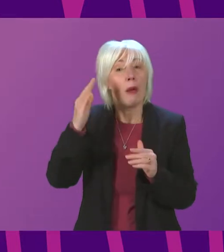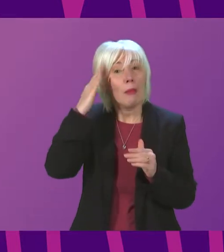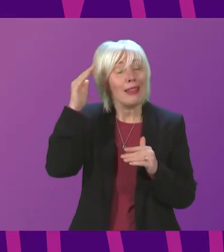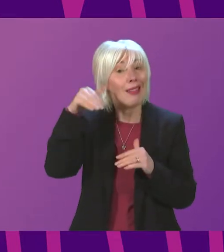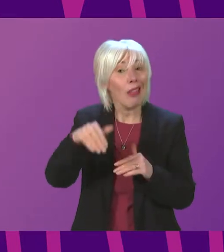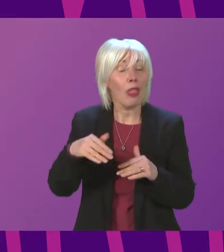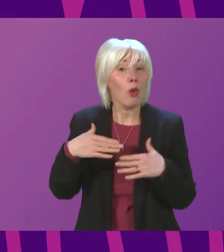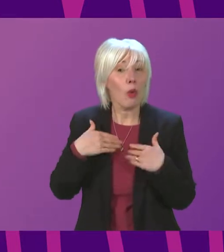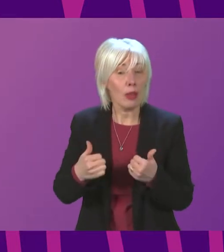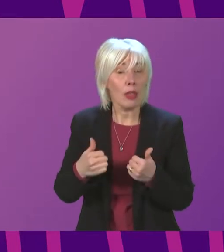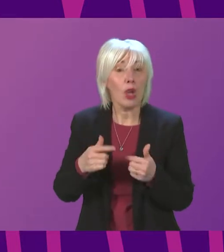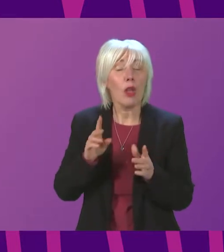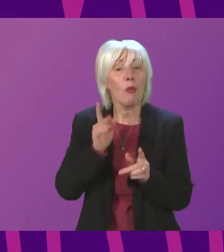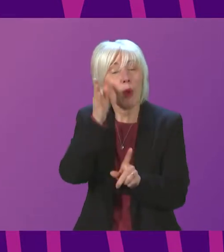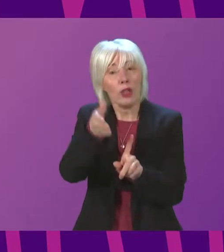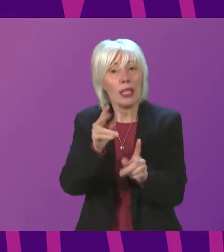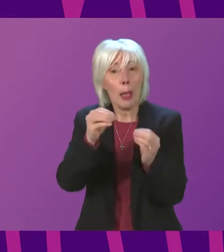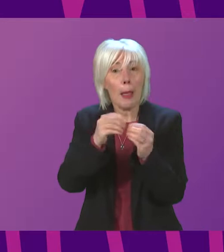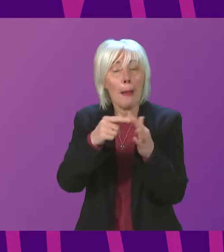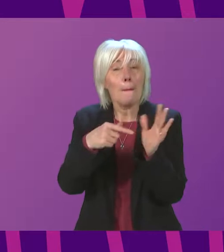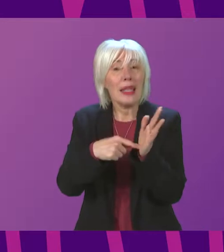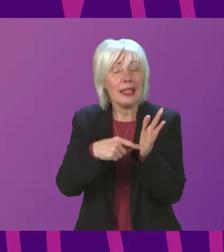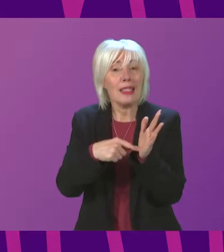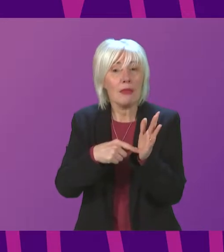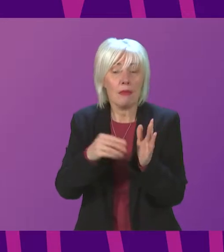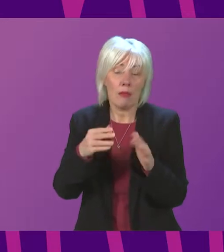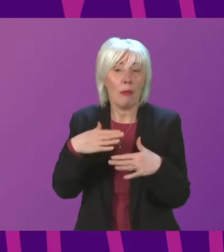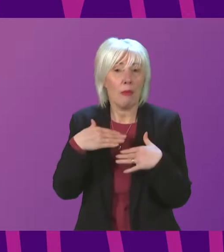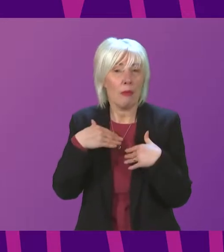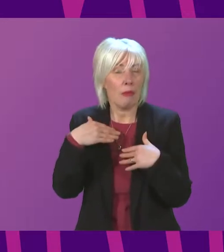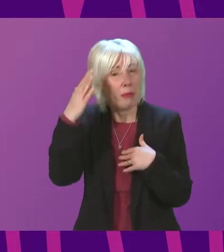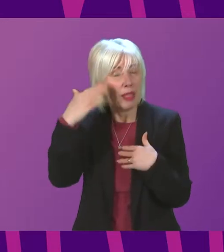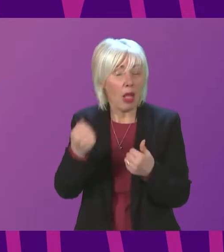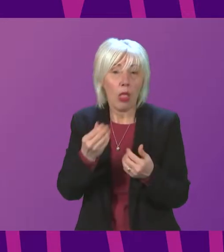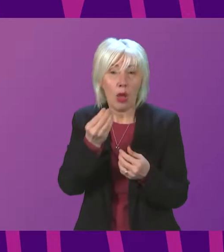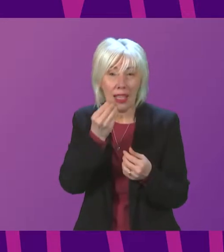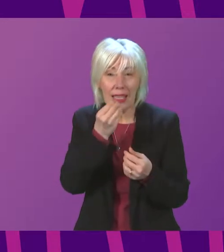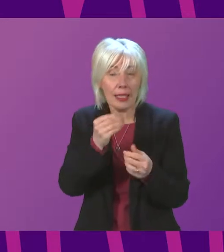service of Beat, the United Kingdom eating disorder charity. He also took part in the members’ business debate on eating disorders awareness week